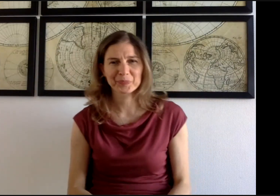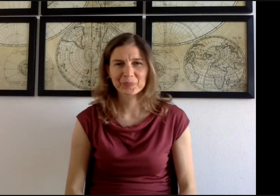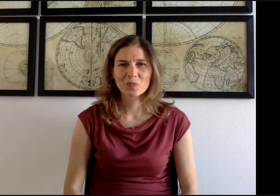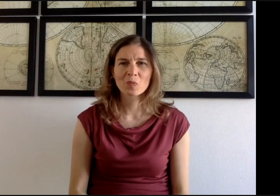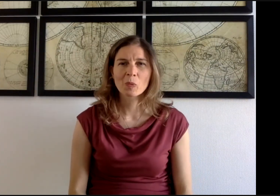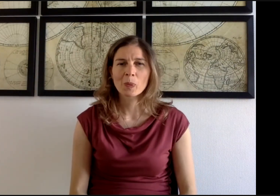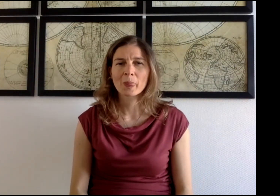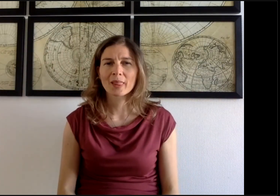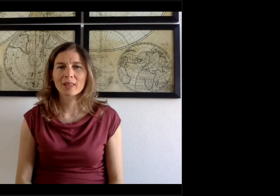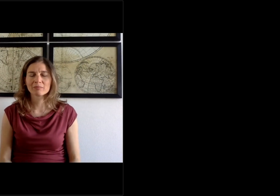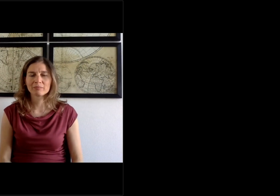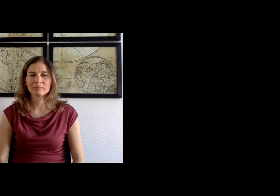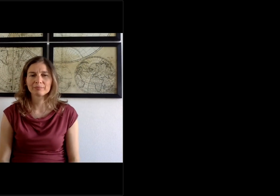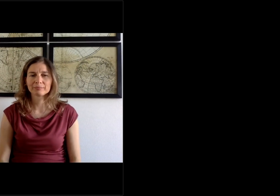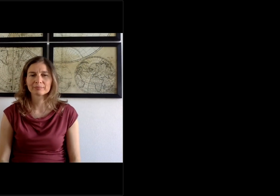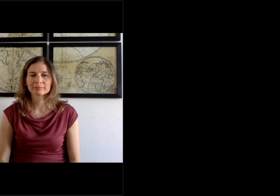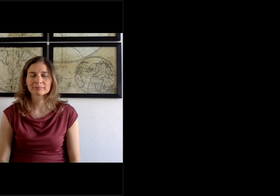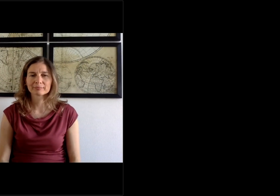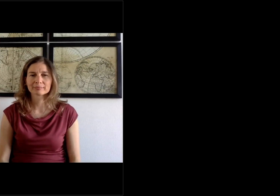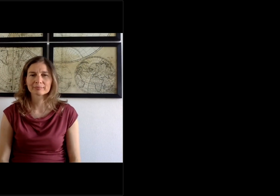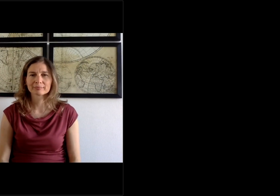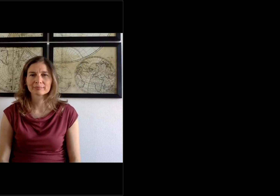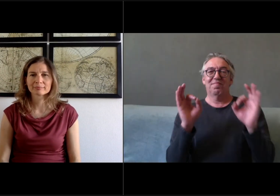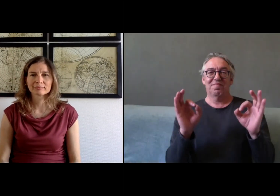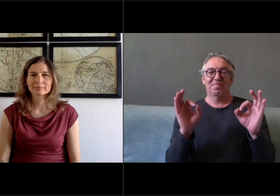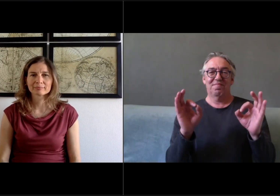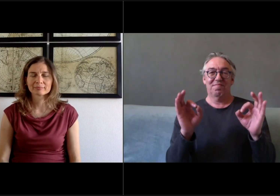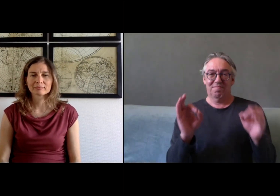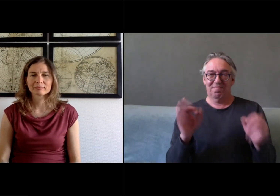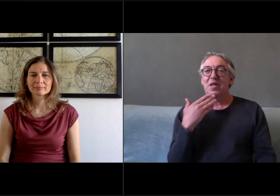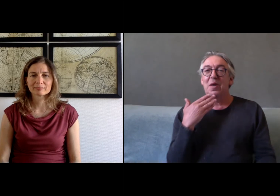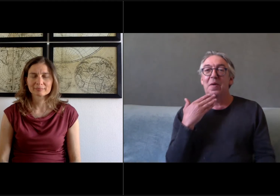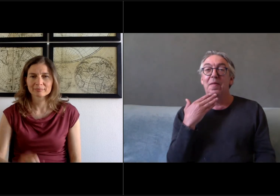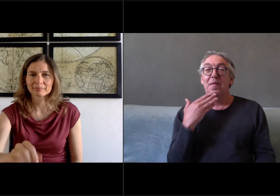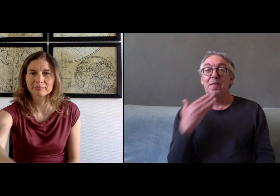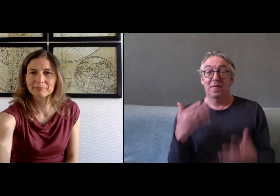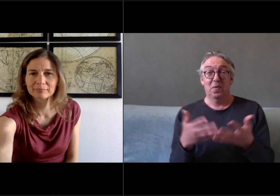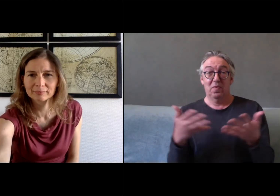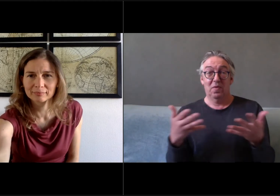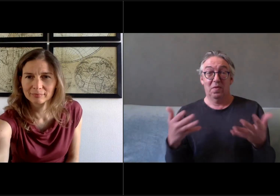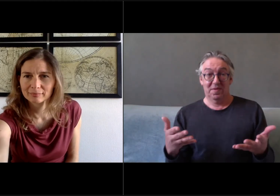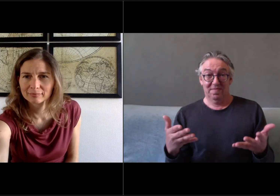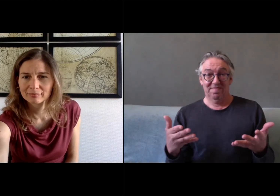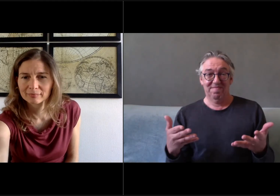ANDRÉ: Thank you very much. Next on the list is Thijs Hardick. I hope I said the name correct.